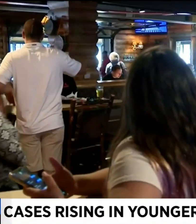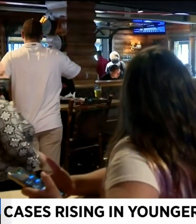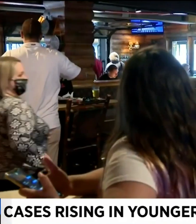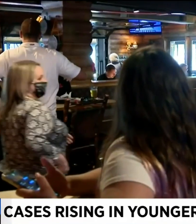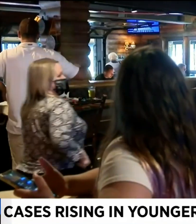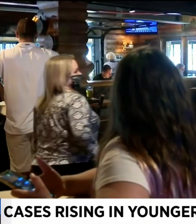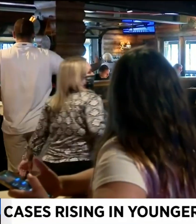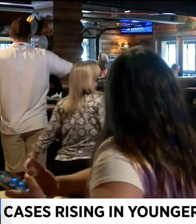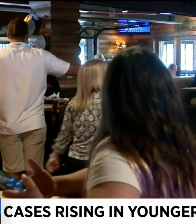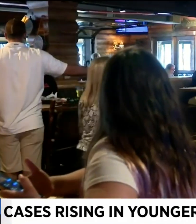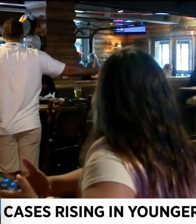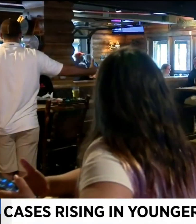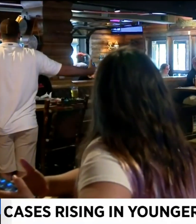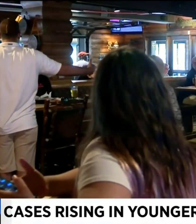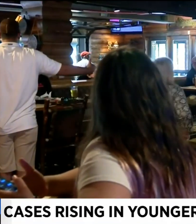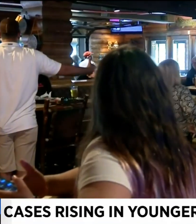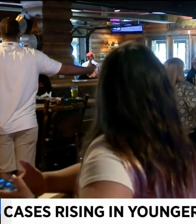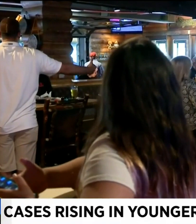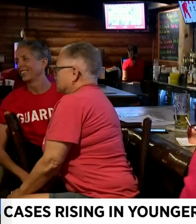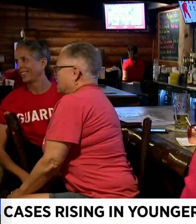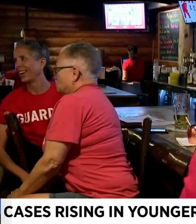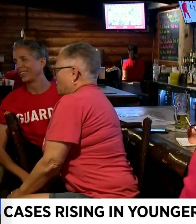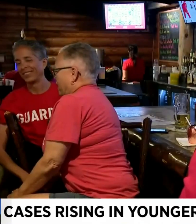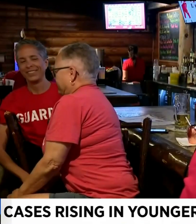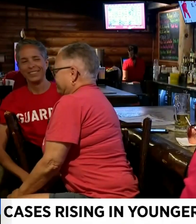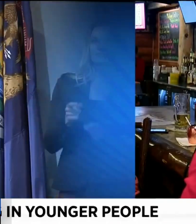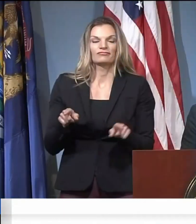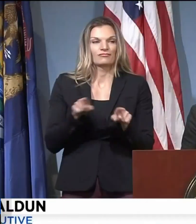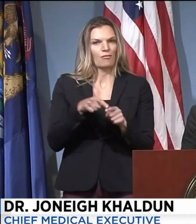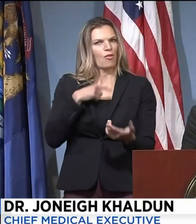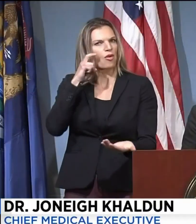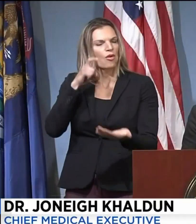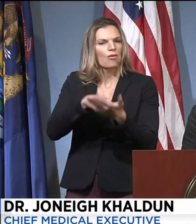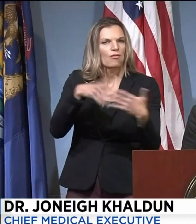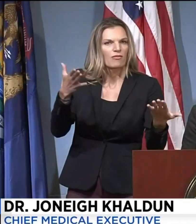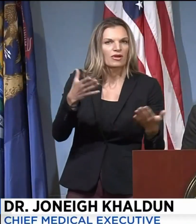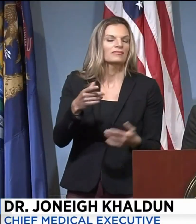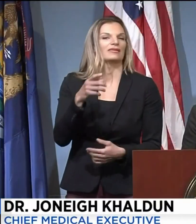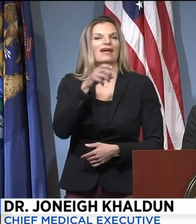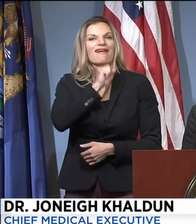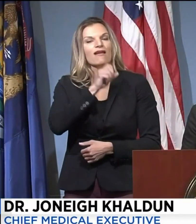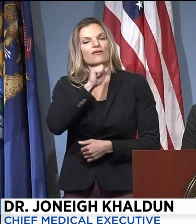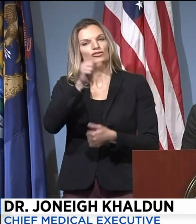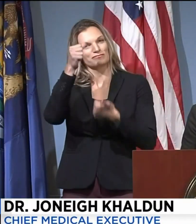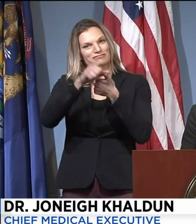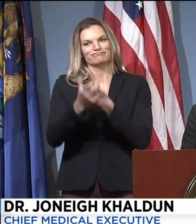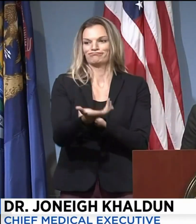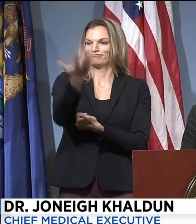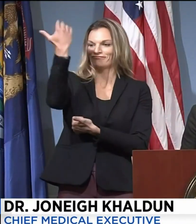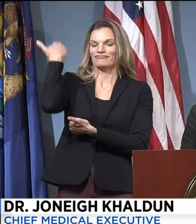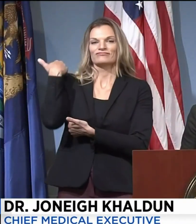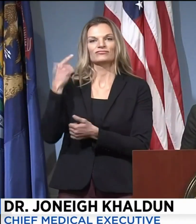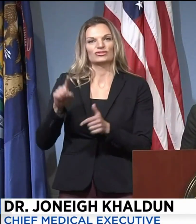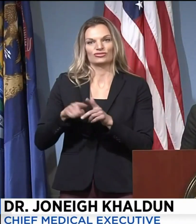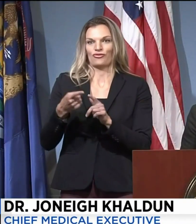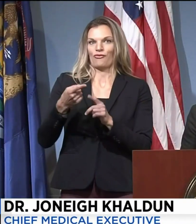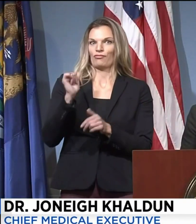Kim: THE CHIEF MEDICAL EXECUTIVE REVEALED THAT INFECTIONS AMONG YOUNGER PEOPLE INFECTIONS AMONG YOUNGER PEOPLE IN MICHIGAN ARE RAPIDLY INCREASING.